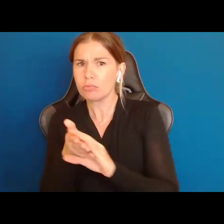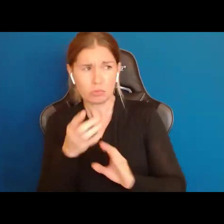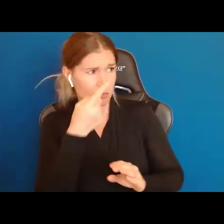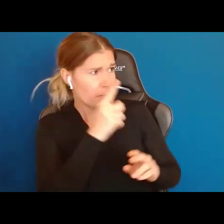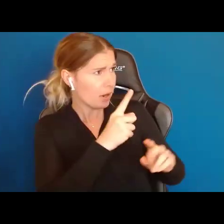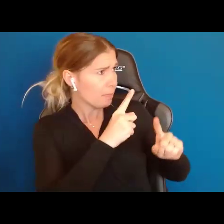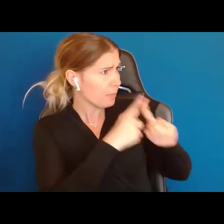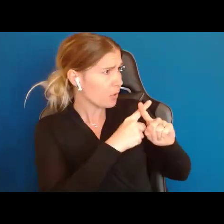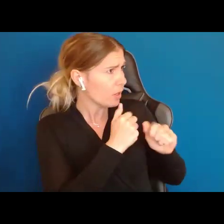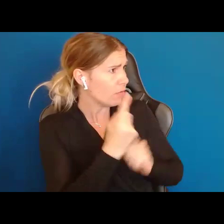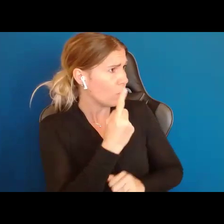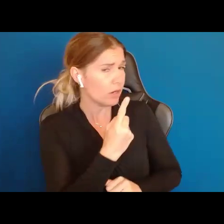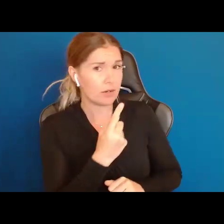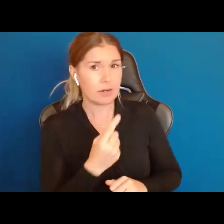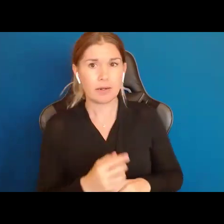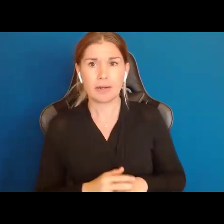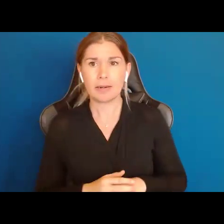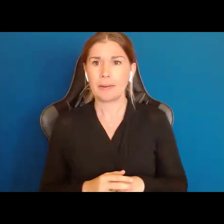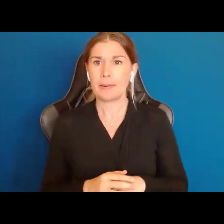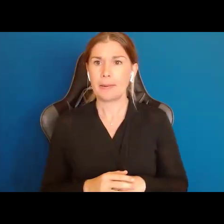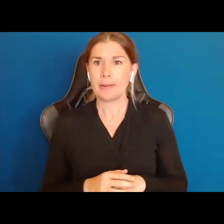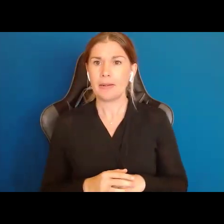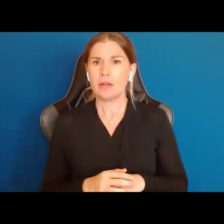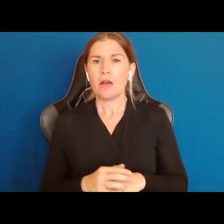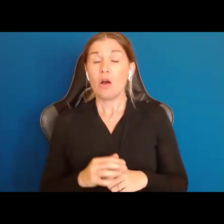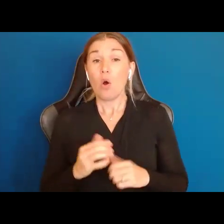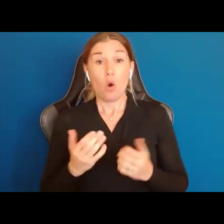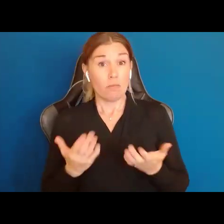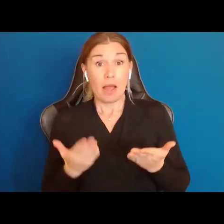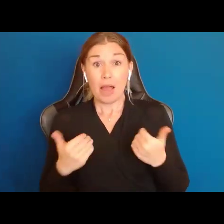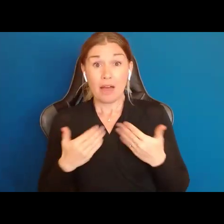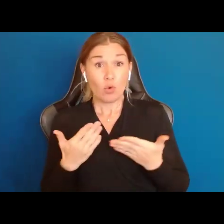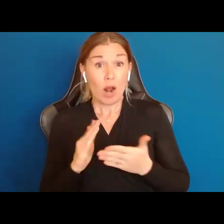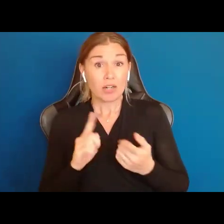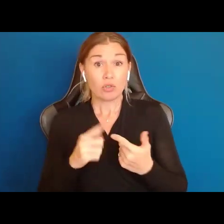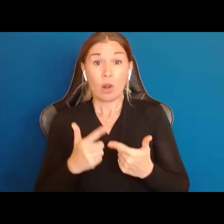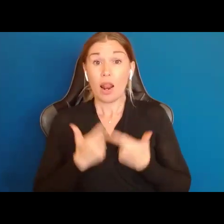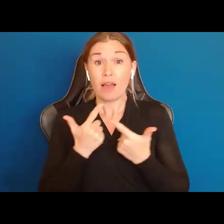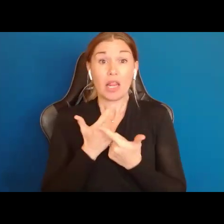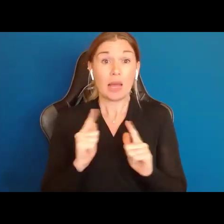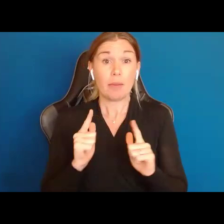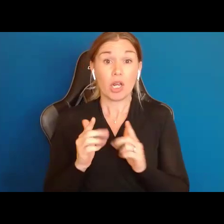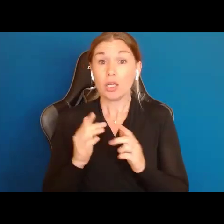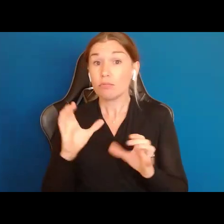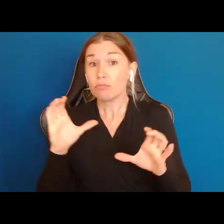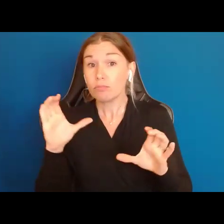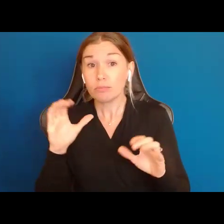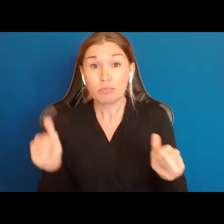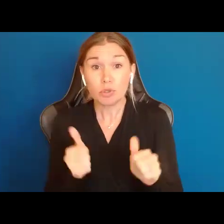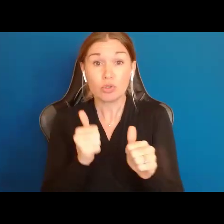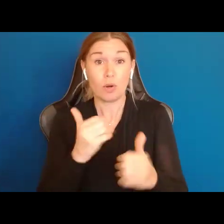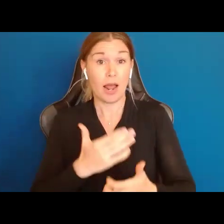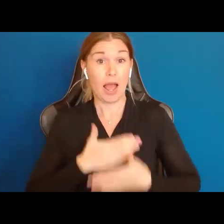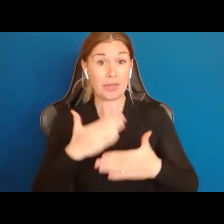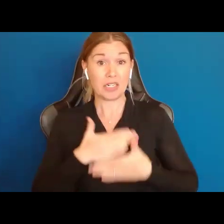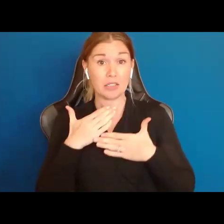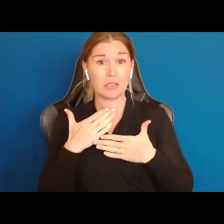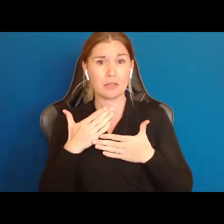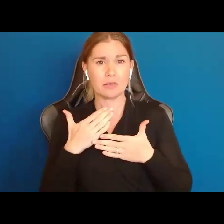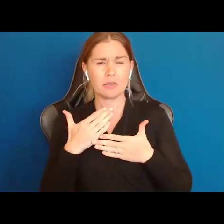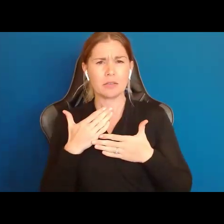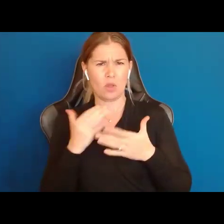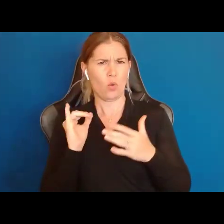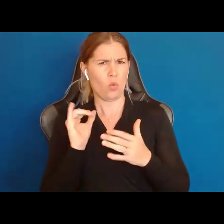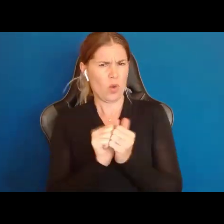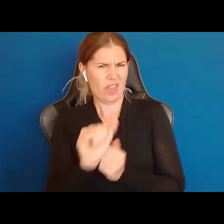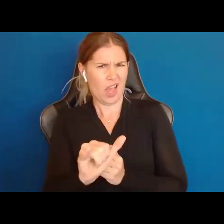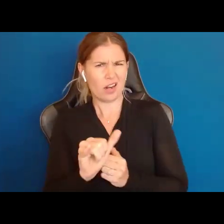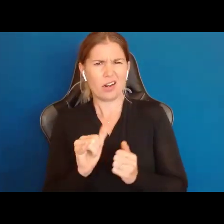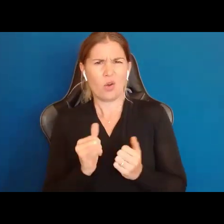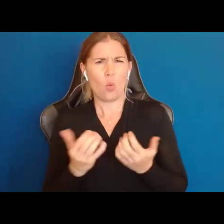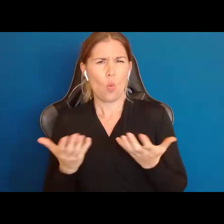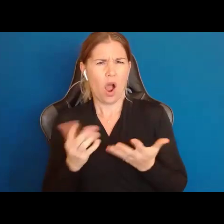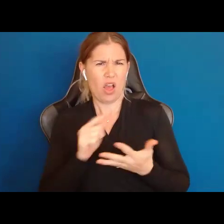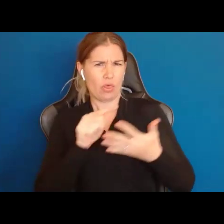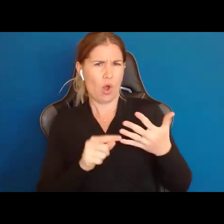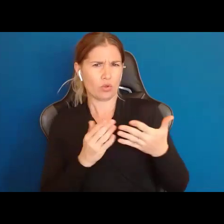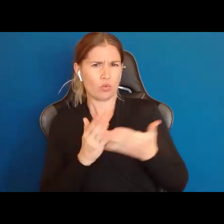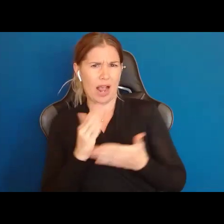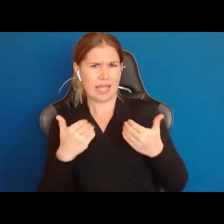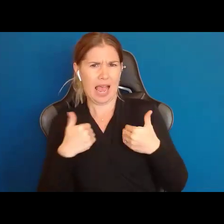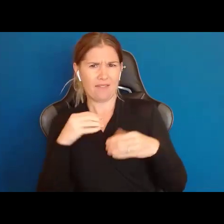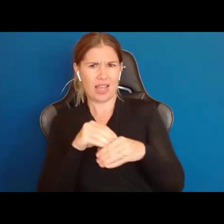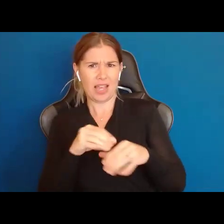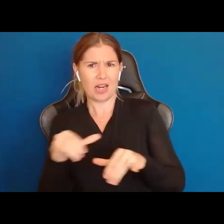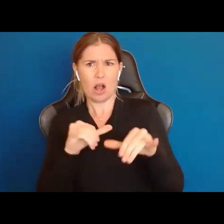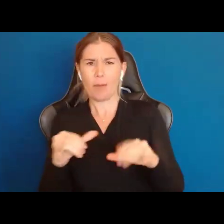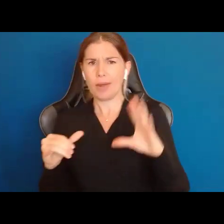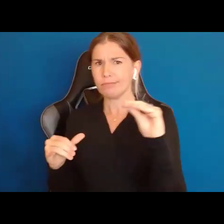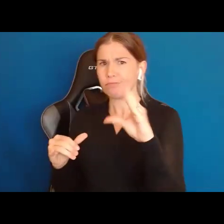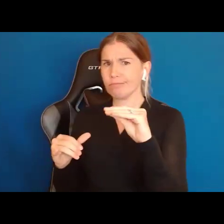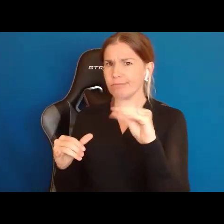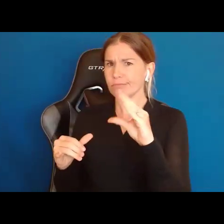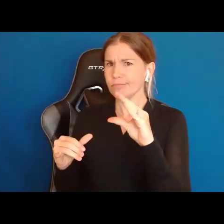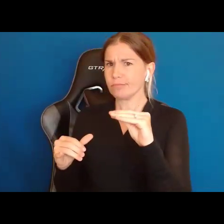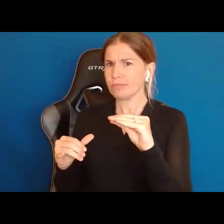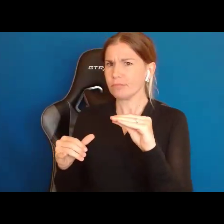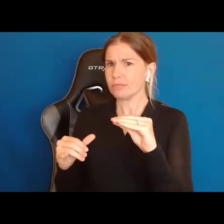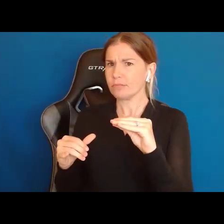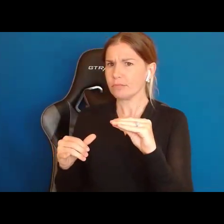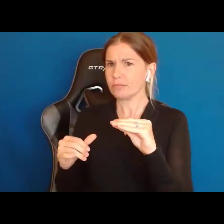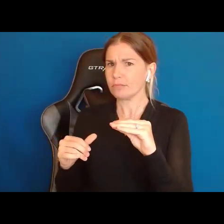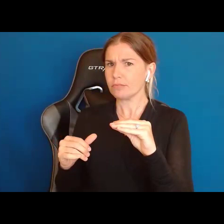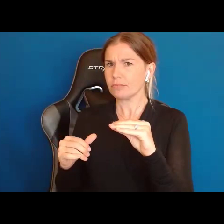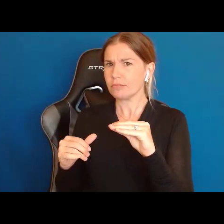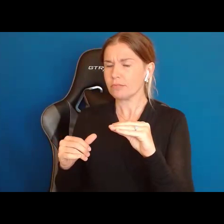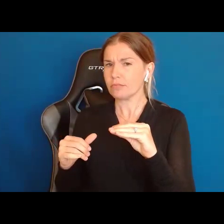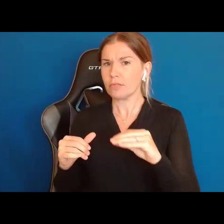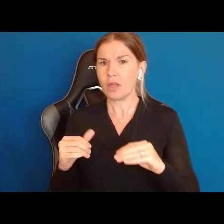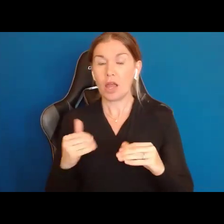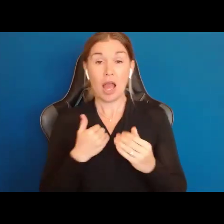Or is it the right to life, liberty and the pursuit of happiness? Now with that in mind, think about what all those rights have in common. Think about Freedom of Speech and